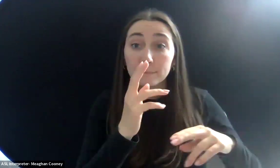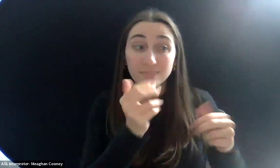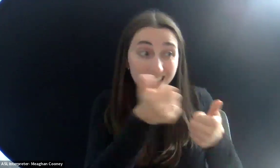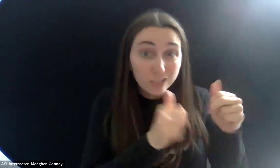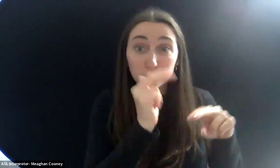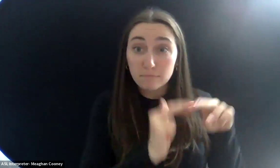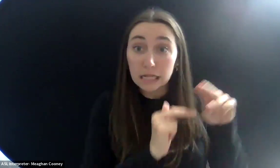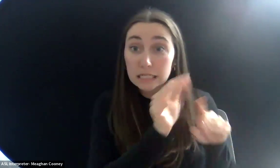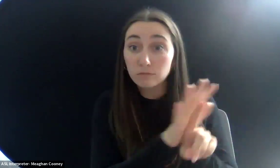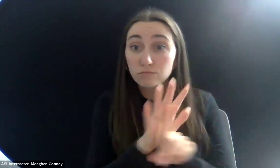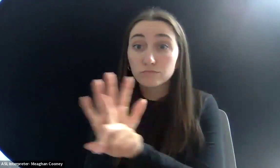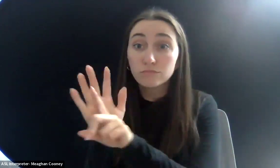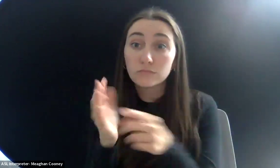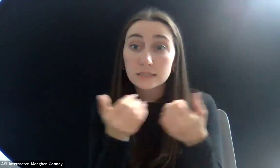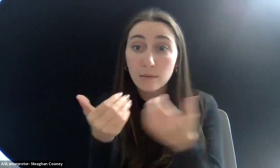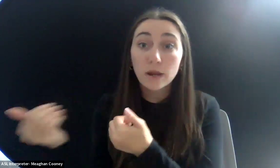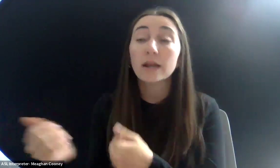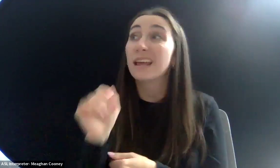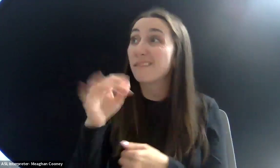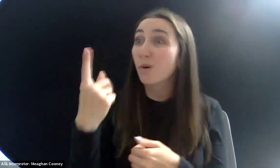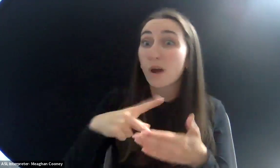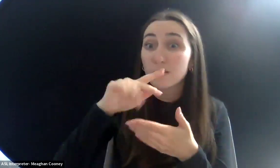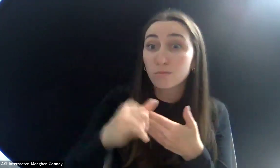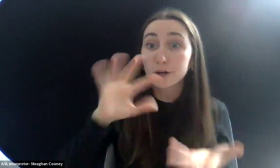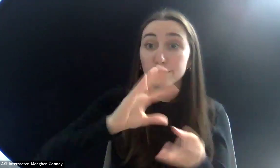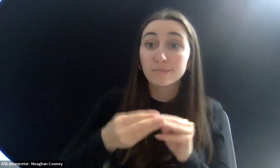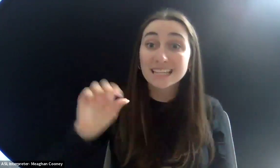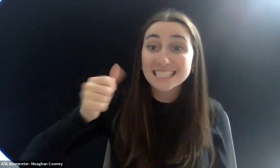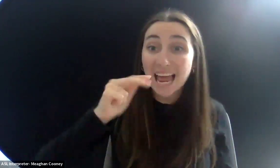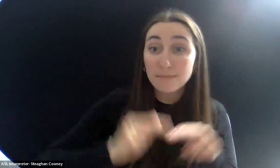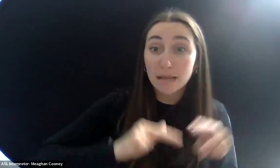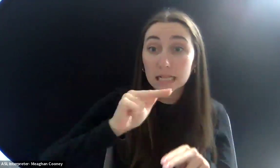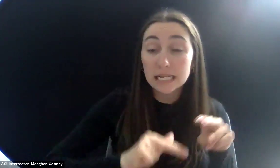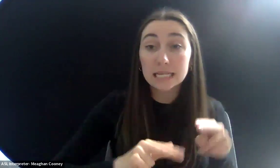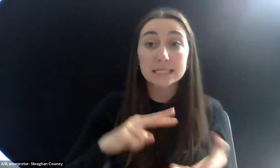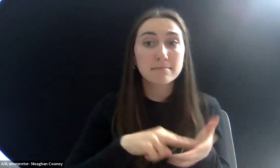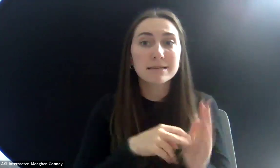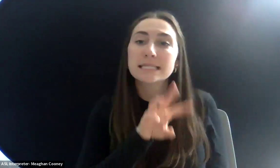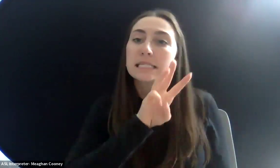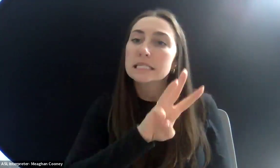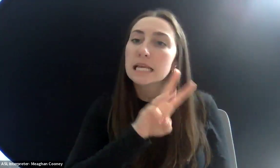So for example, if your project had 10 buildings, you could choose to make six of them, comply with the opt out